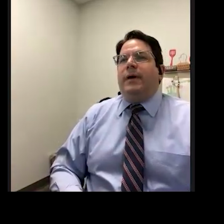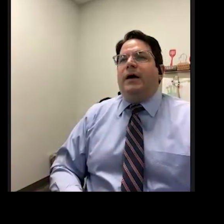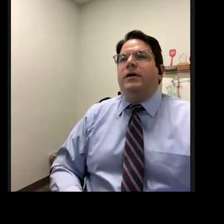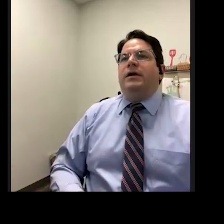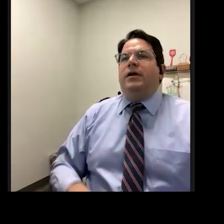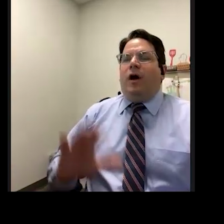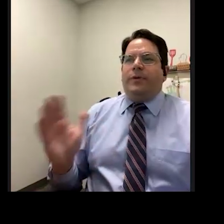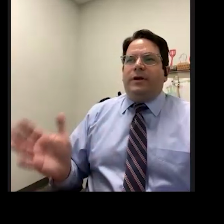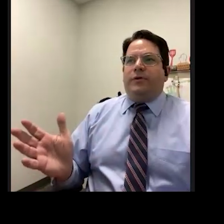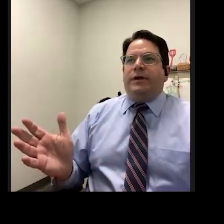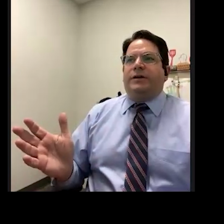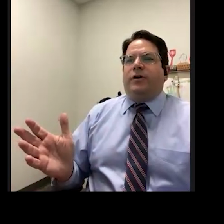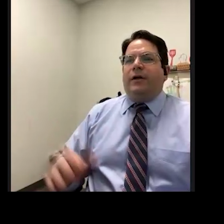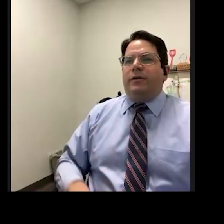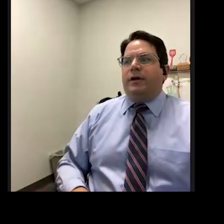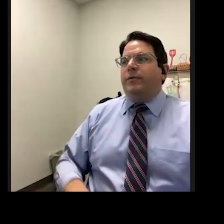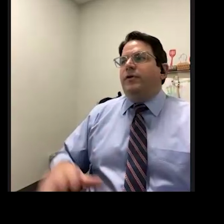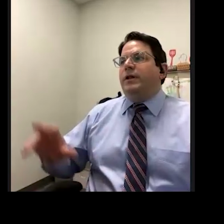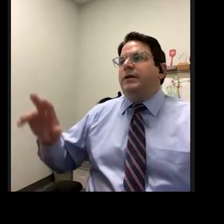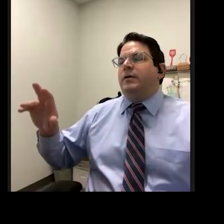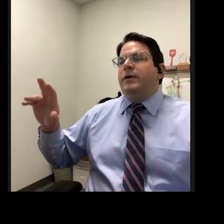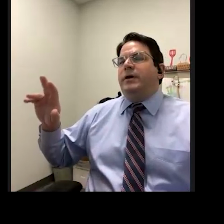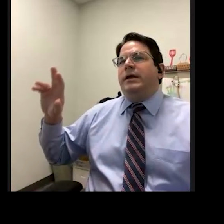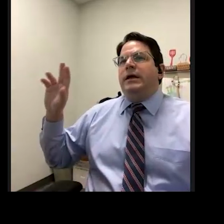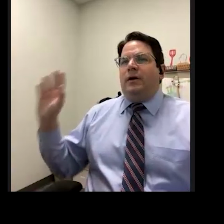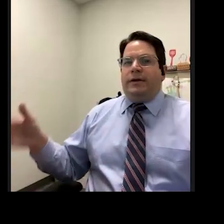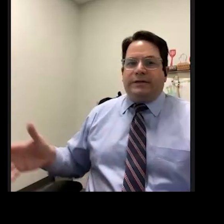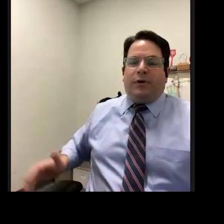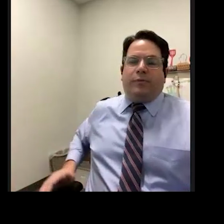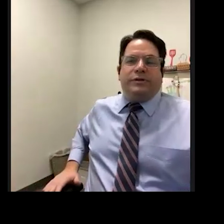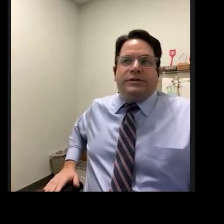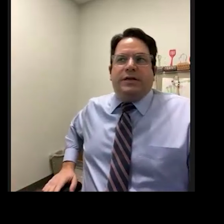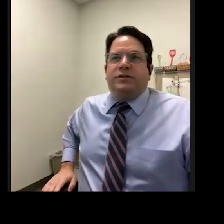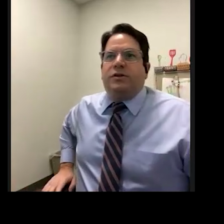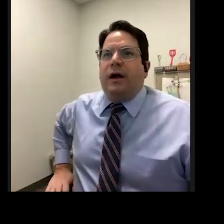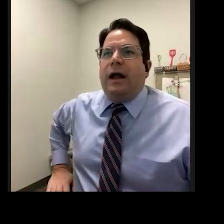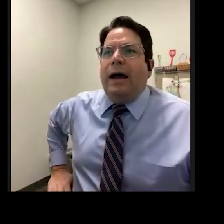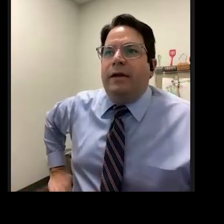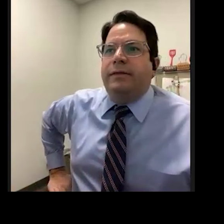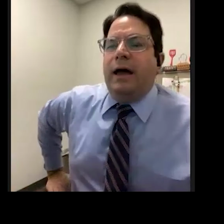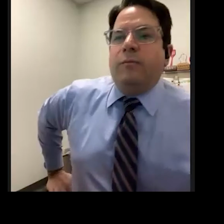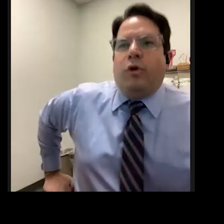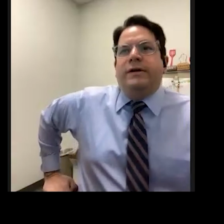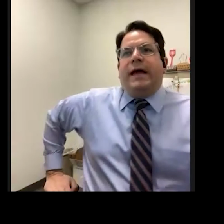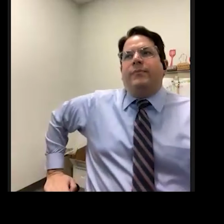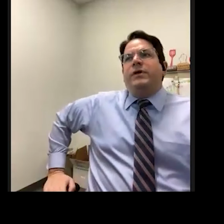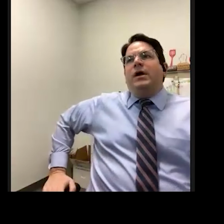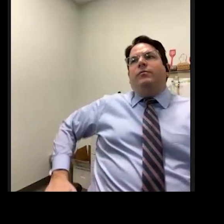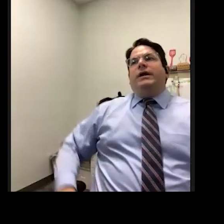talked about helping to protect our elderly community. The next part of the presentation is going to highlight that more in depth.